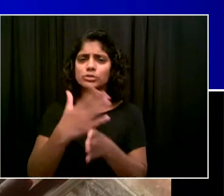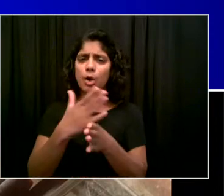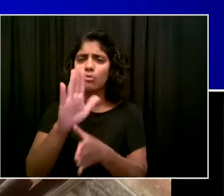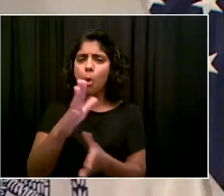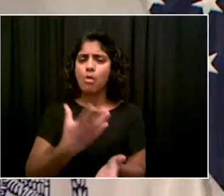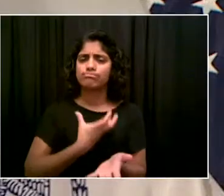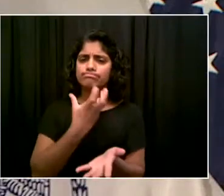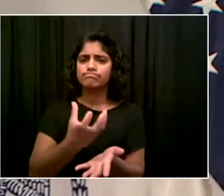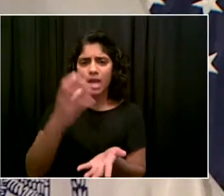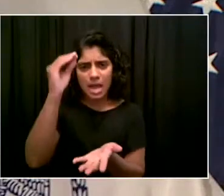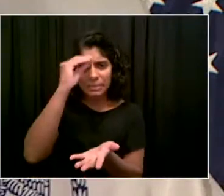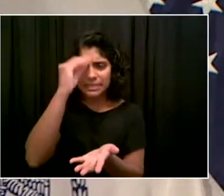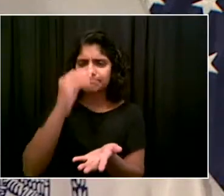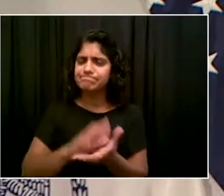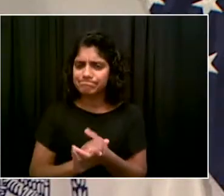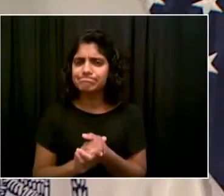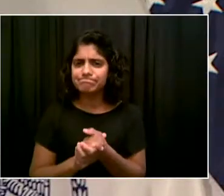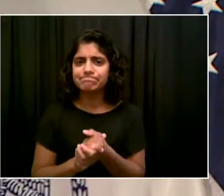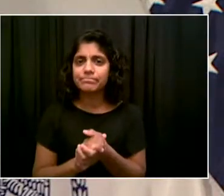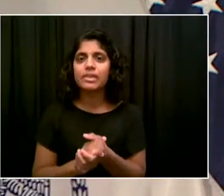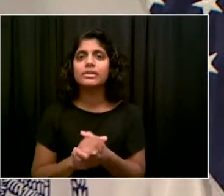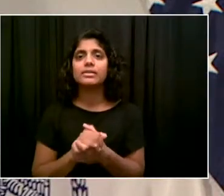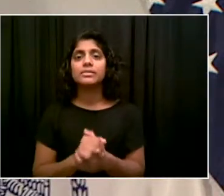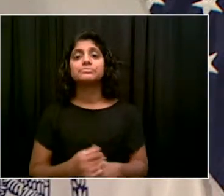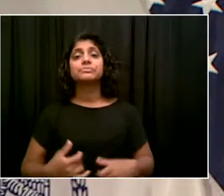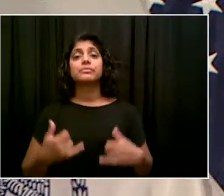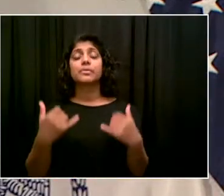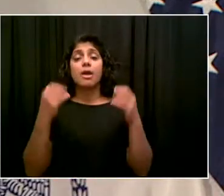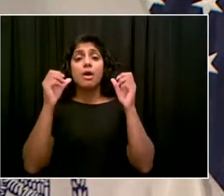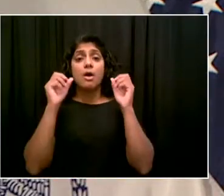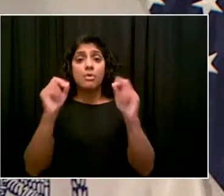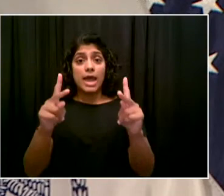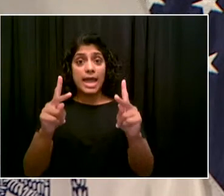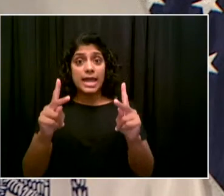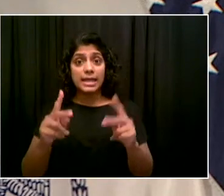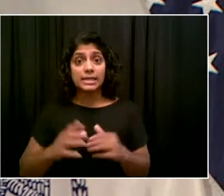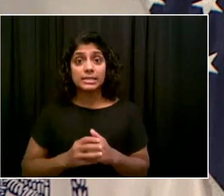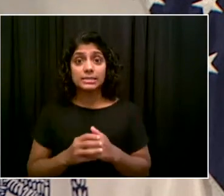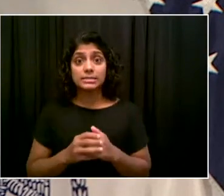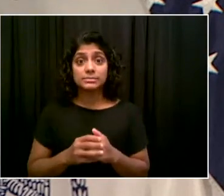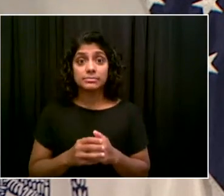URGENCY AS YOU ALWAYS DO. WERE GOING TO WORK TOGETHER TO GET CONGESTION PRICING MOVING.